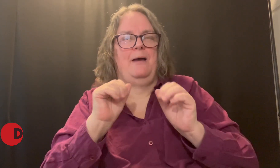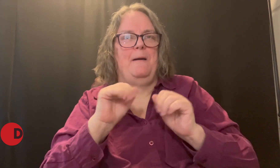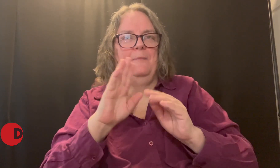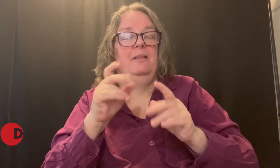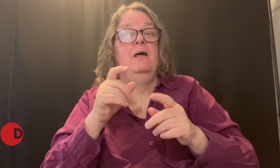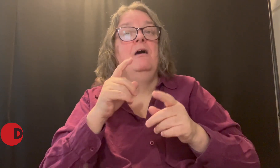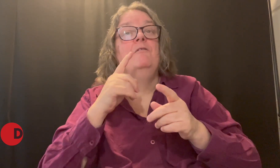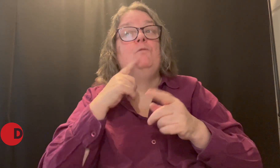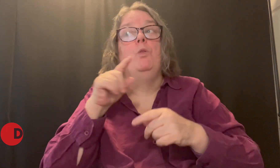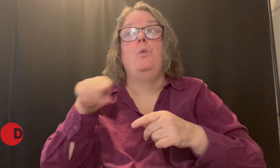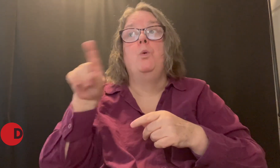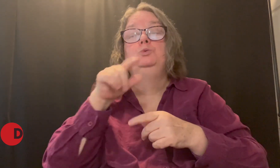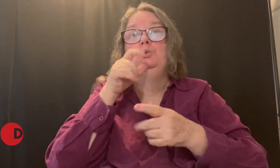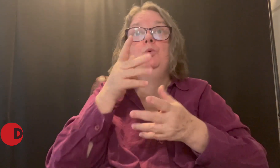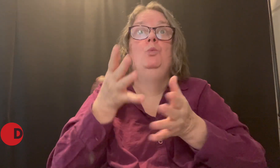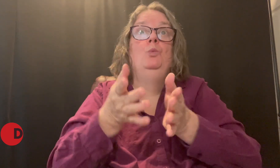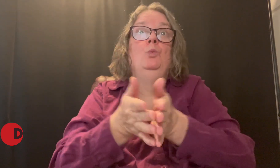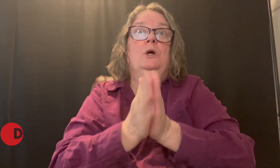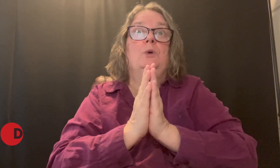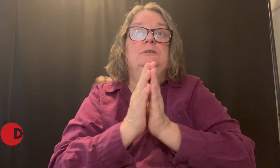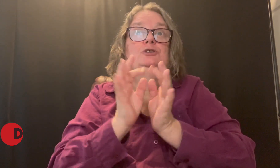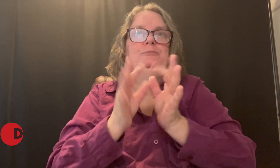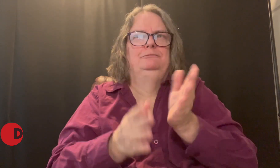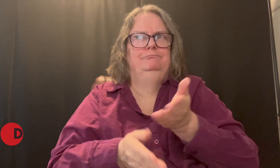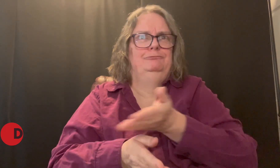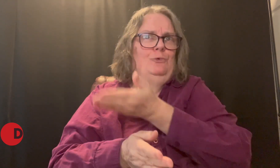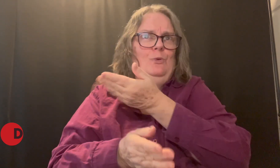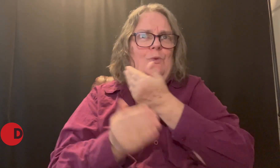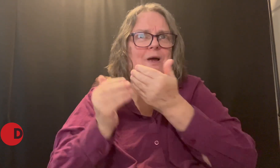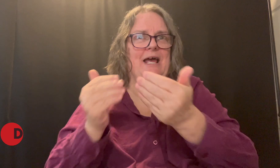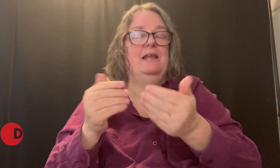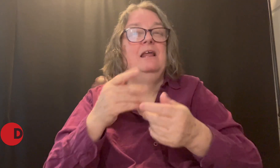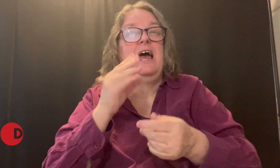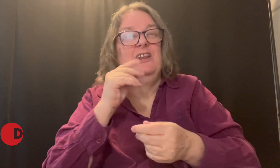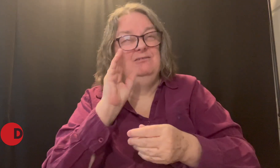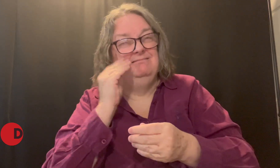to request an interpreter, they can go ahead.